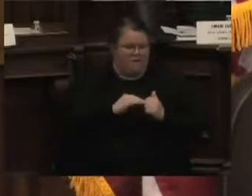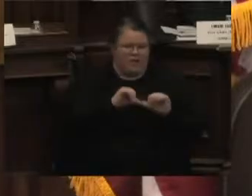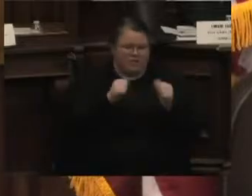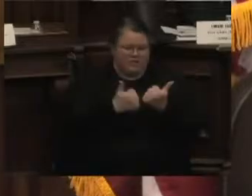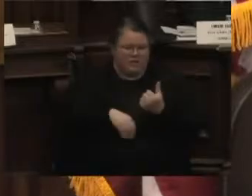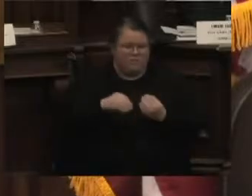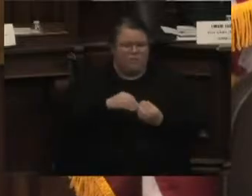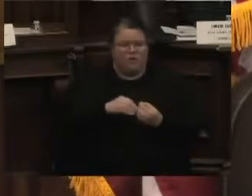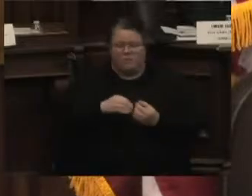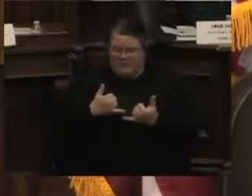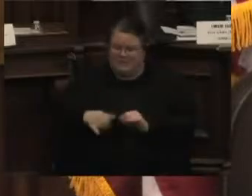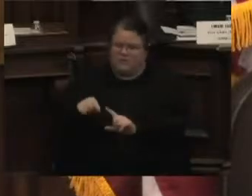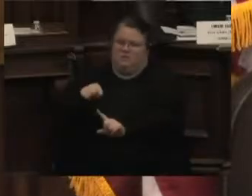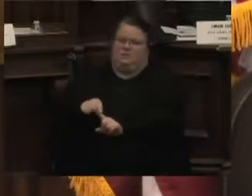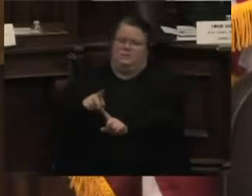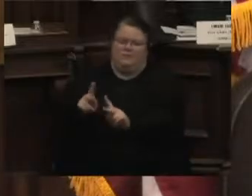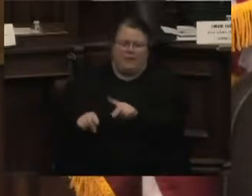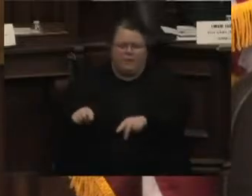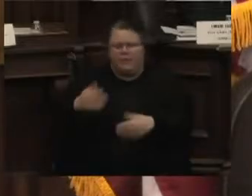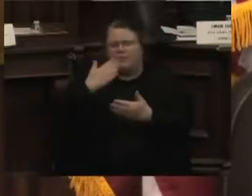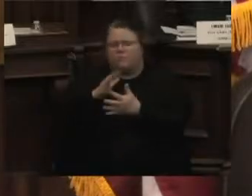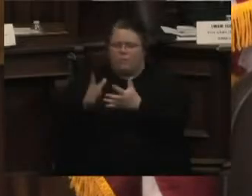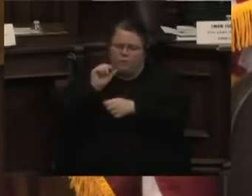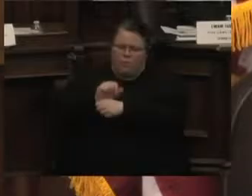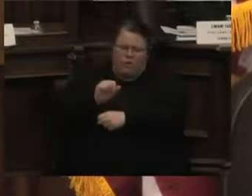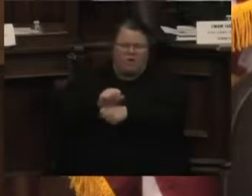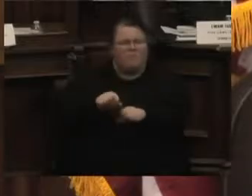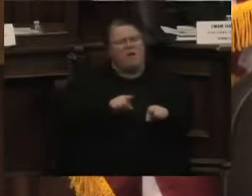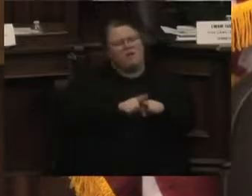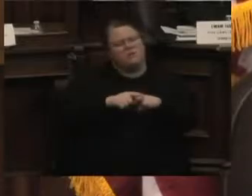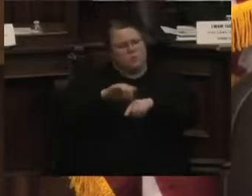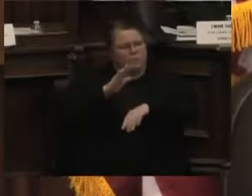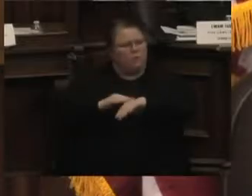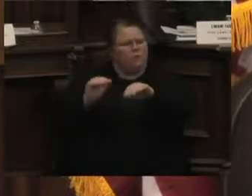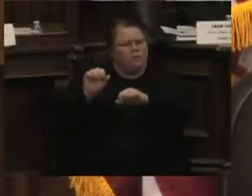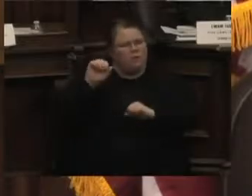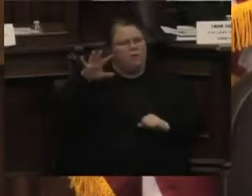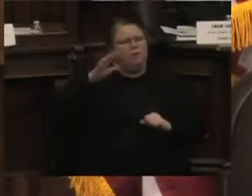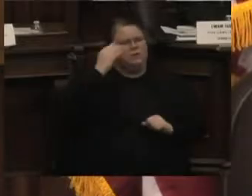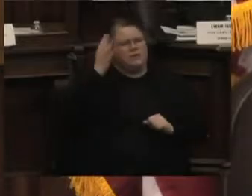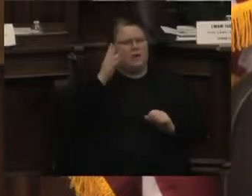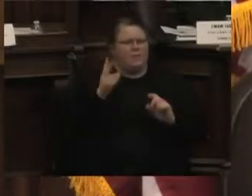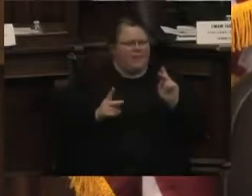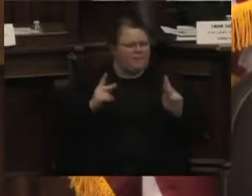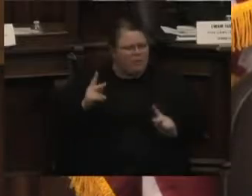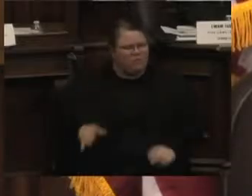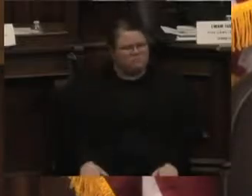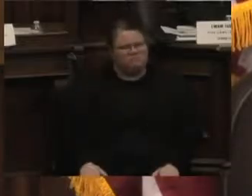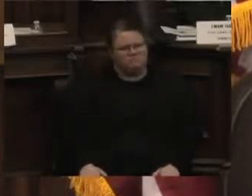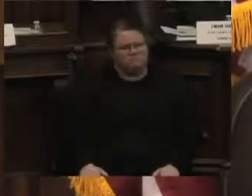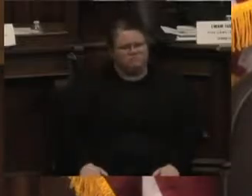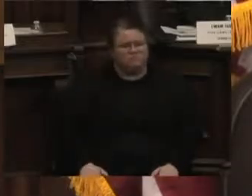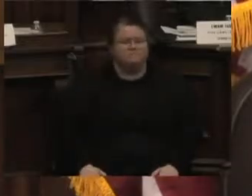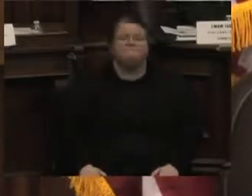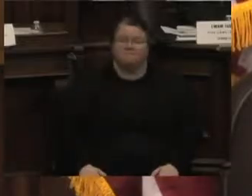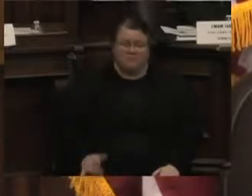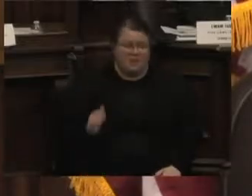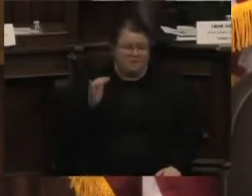investigators that are that are no longer at the agency and thank them for the work that